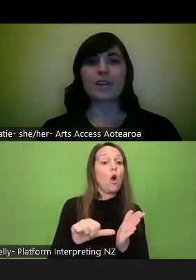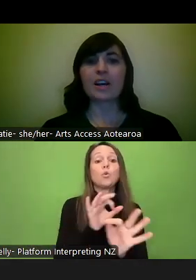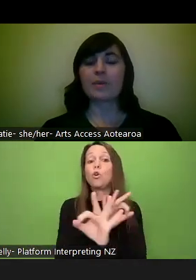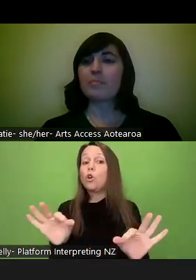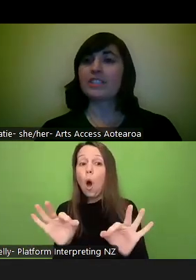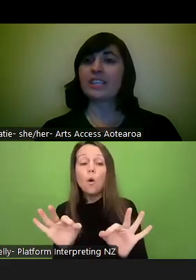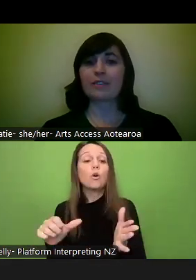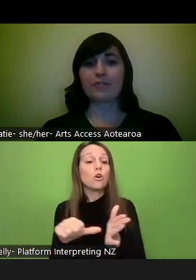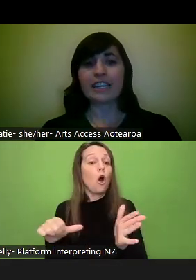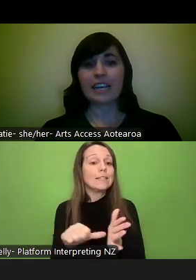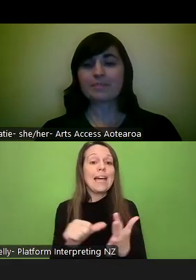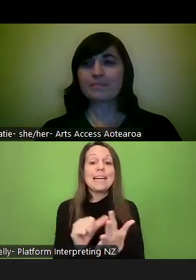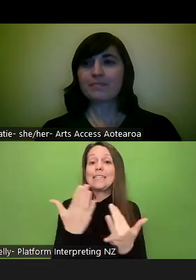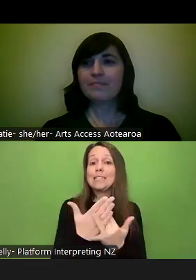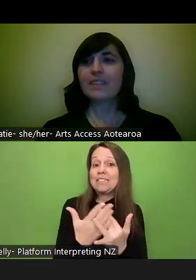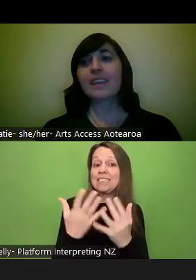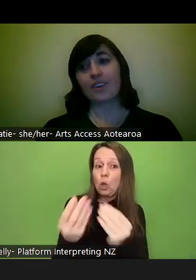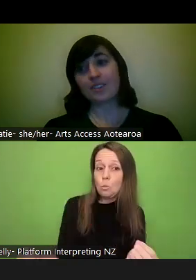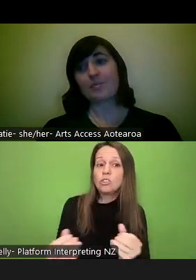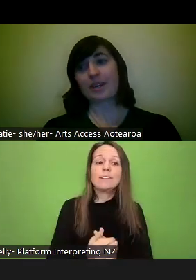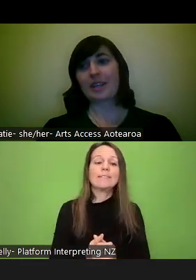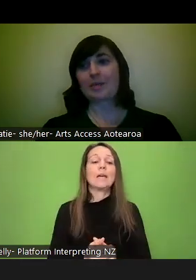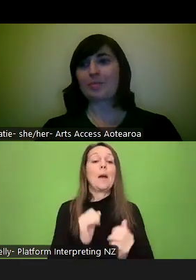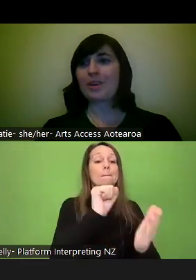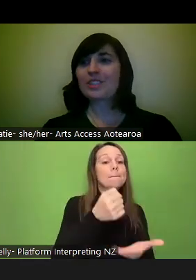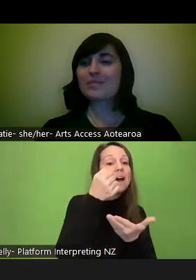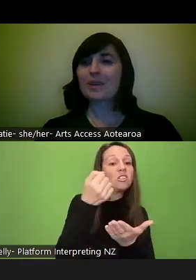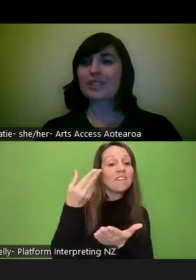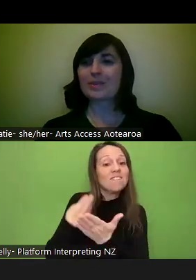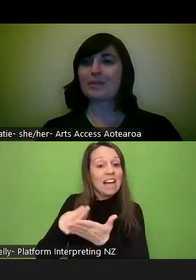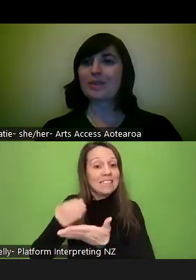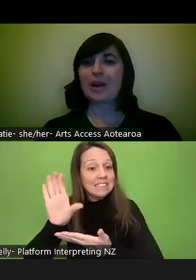Talk about budgeting and funding. Also, marketing and promotion, make sure people